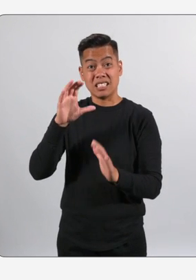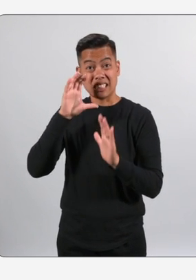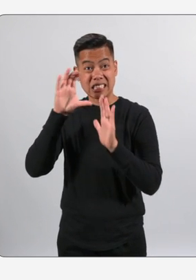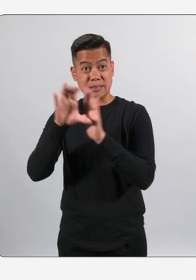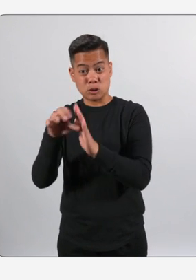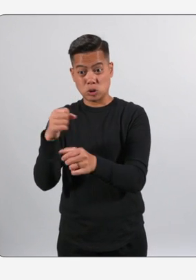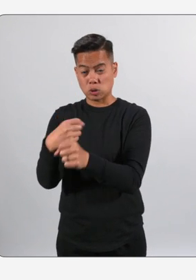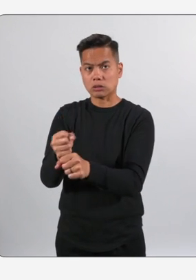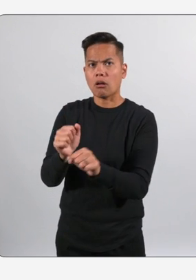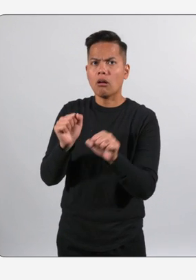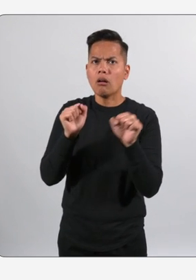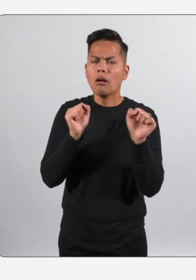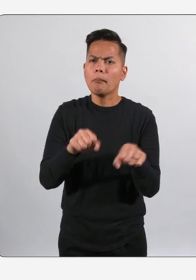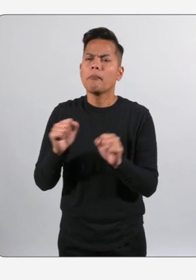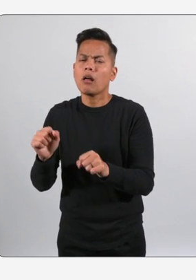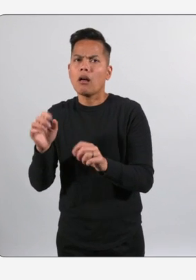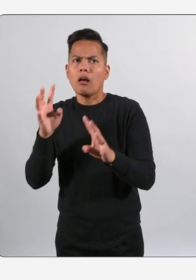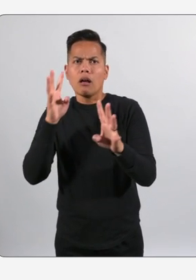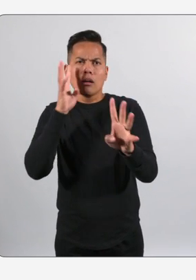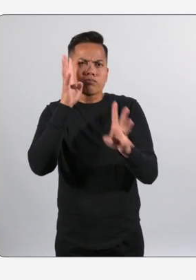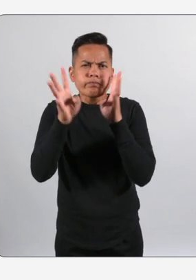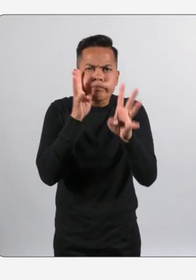so we're super excited to bring it to more solutions,